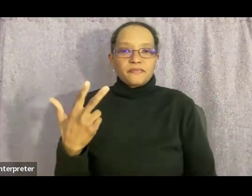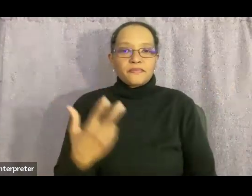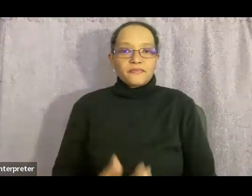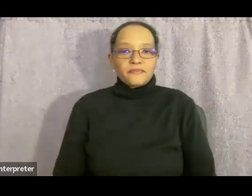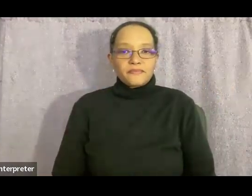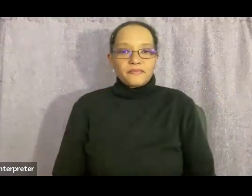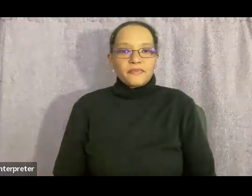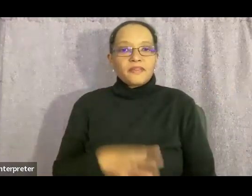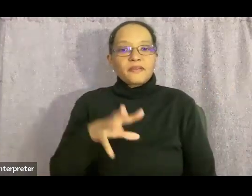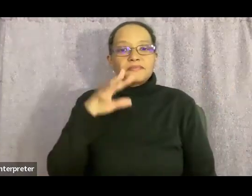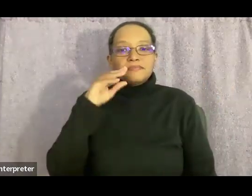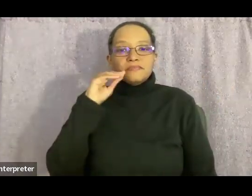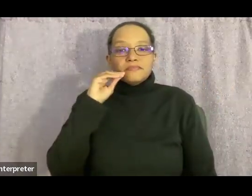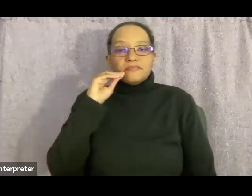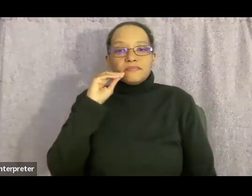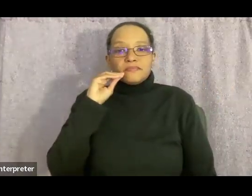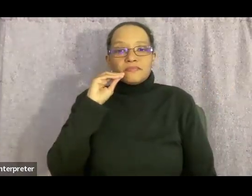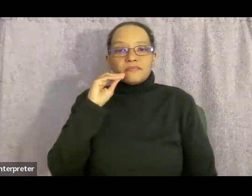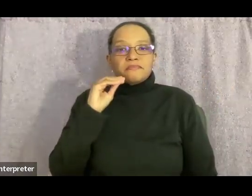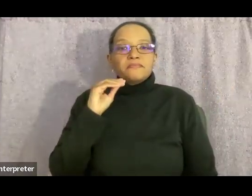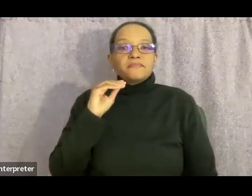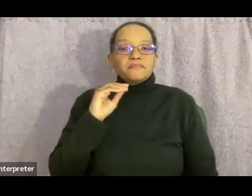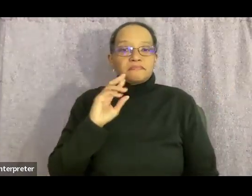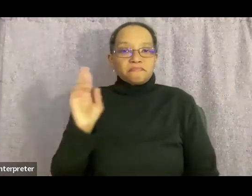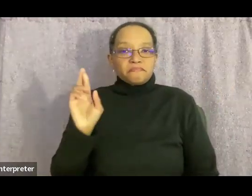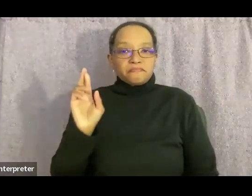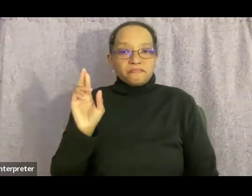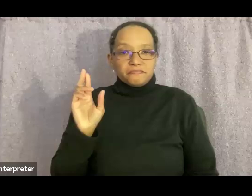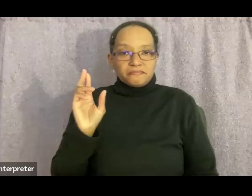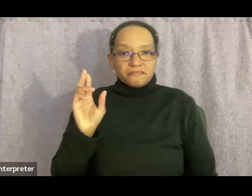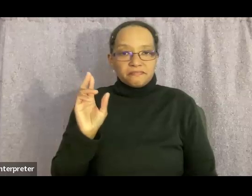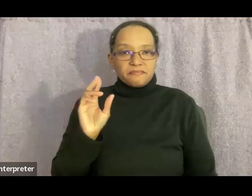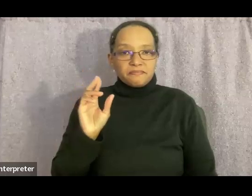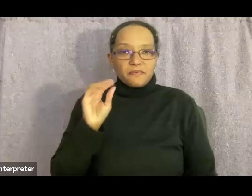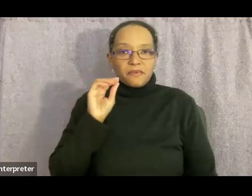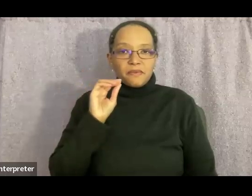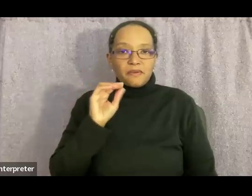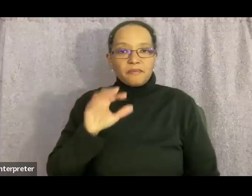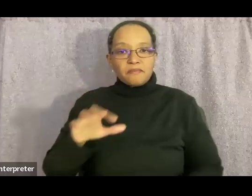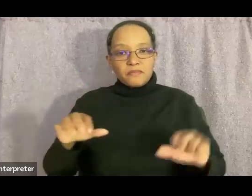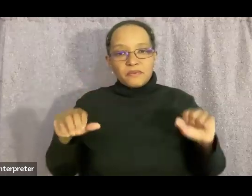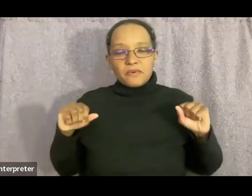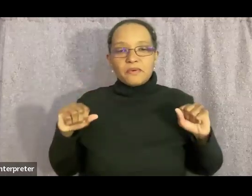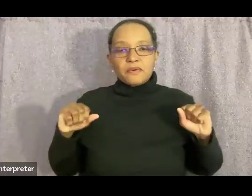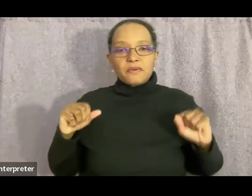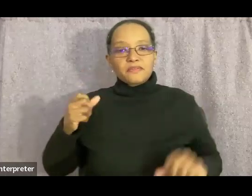Breathing in, reset, pull, squeeze.